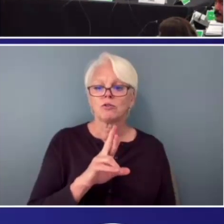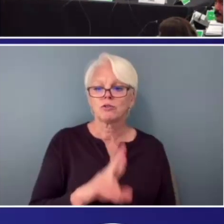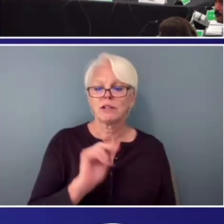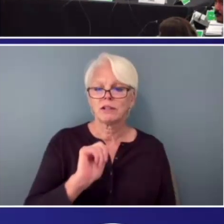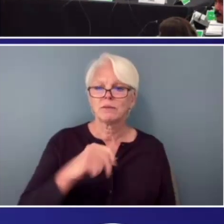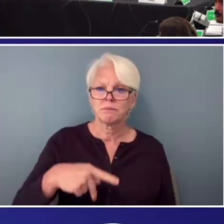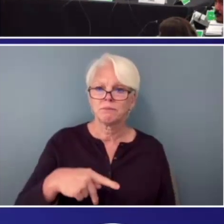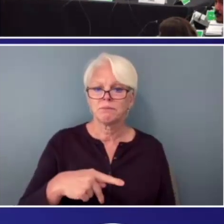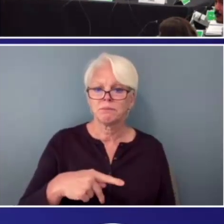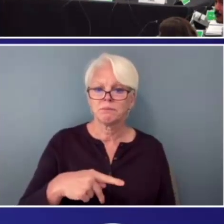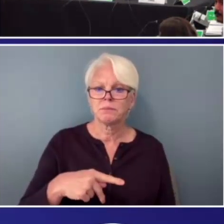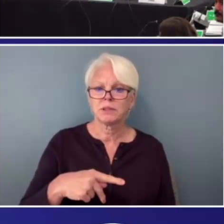Does that answer your question?